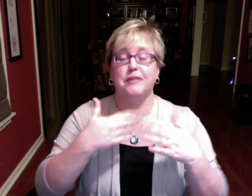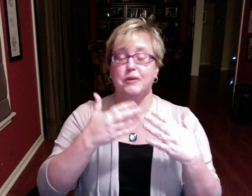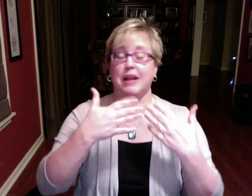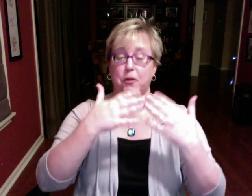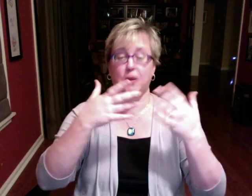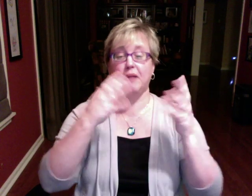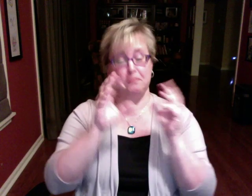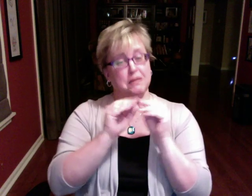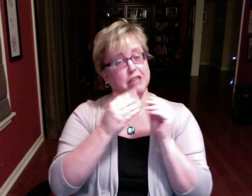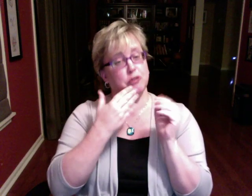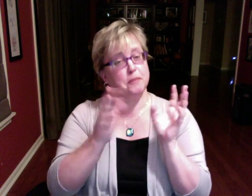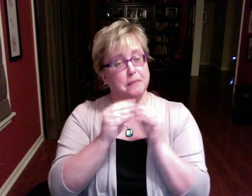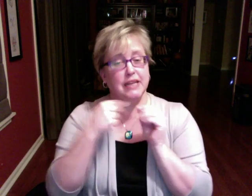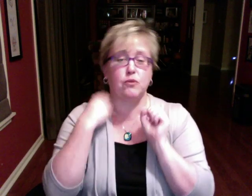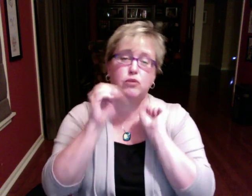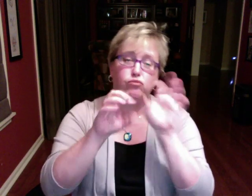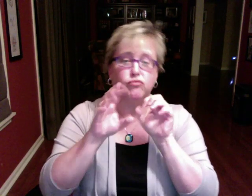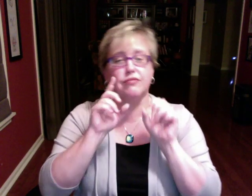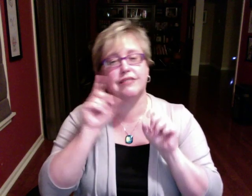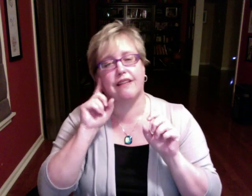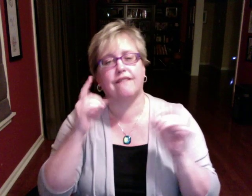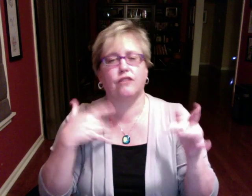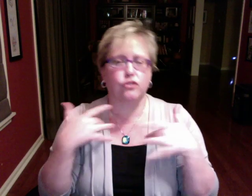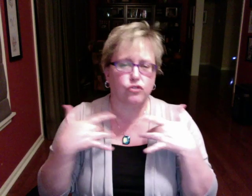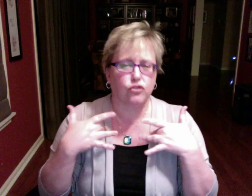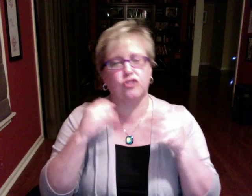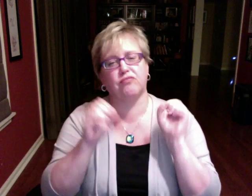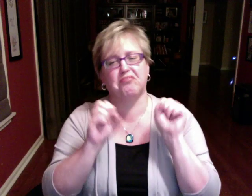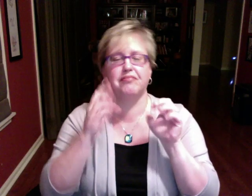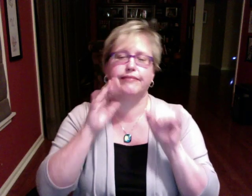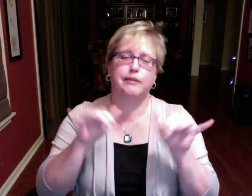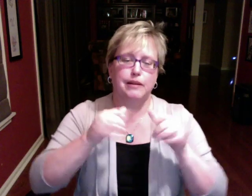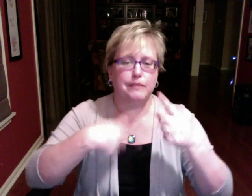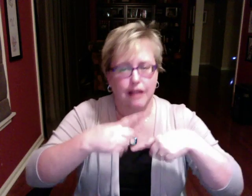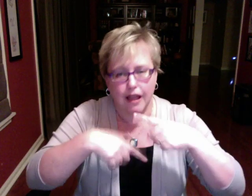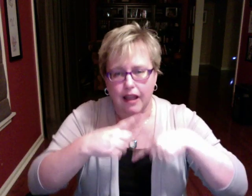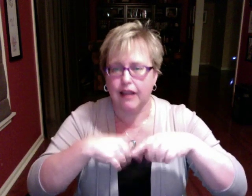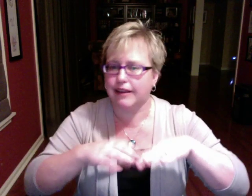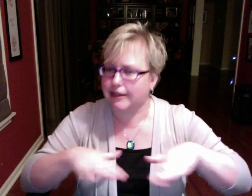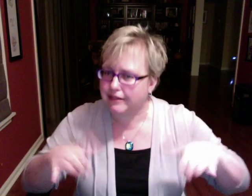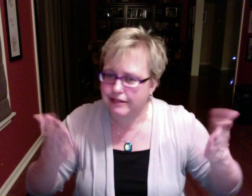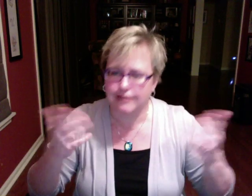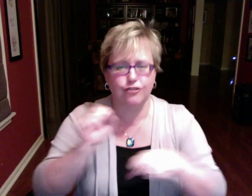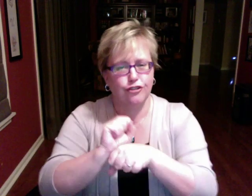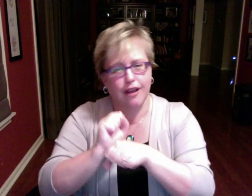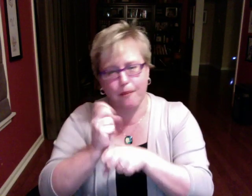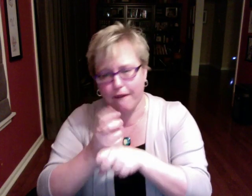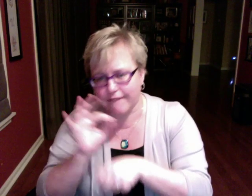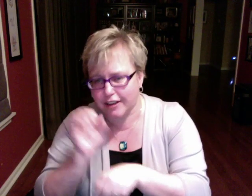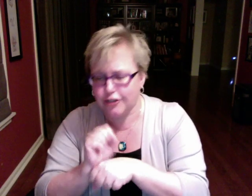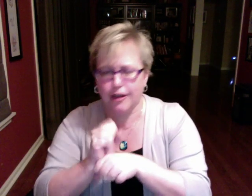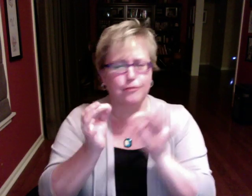Anyway. It was a good meeting. We shared the usual Deaf Community concerns. Lack of ASL for Deaf children, difficulties in finding and keeping jobs